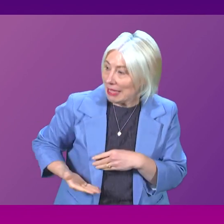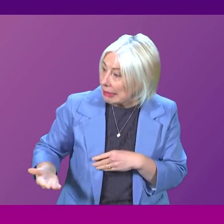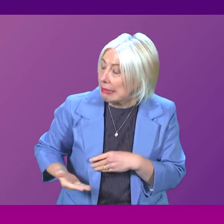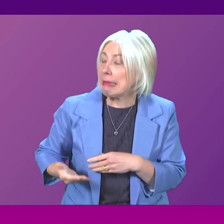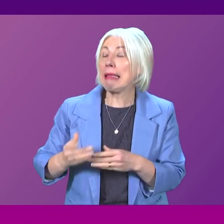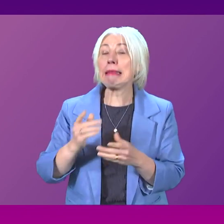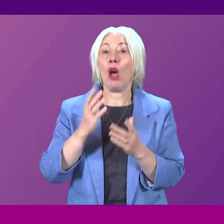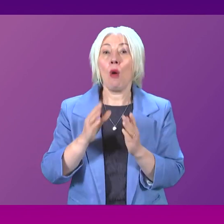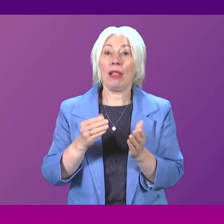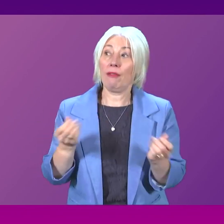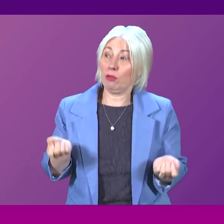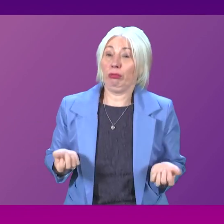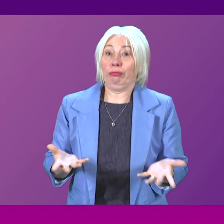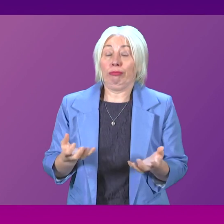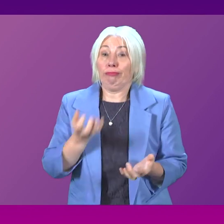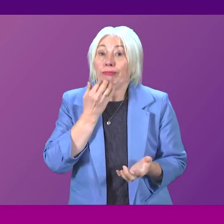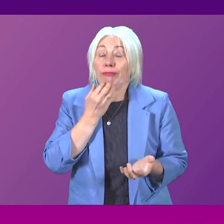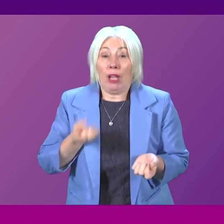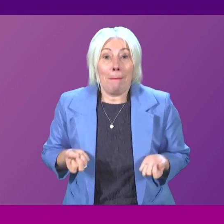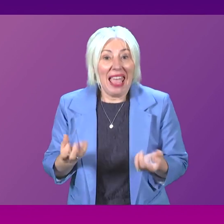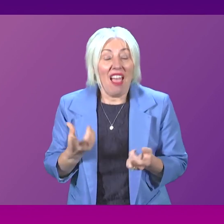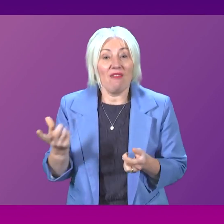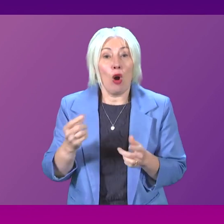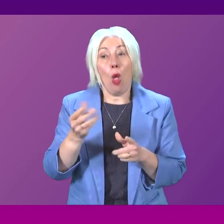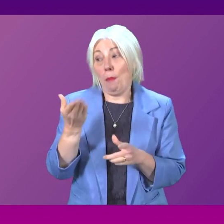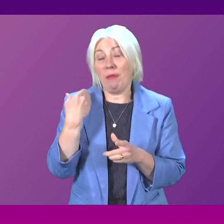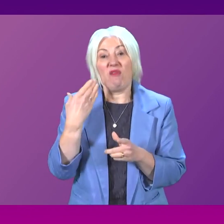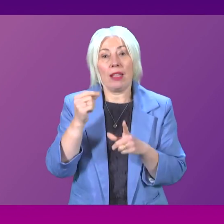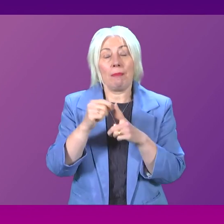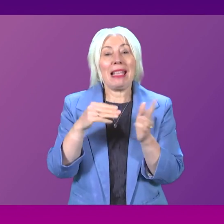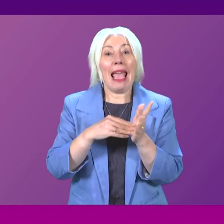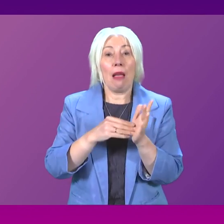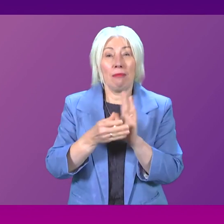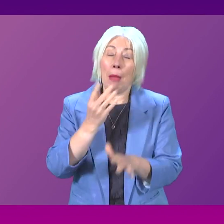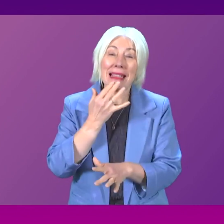for months—possibly years—and we do not yet know what the current Prime Minister will